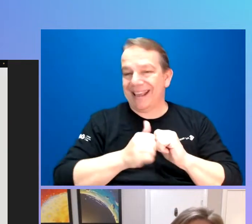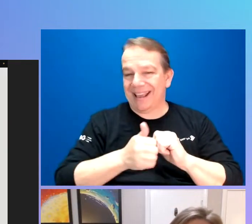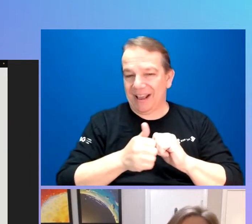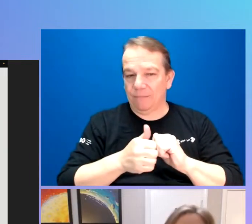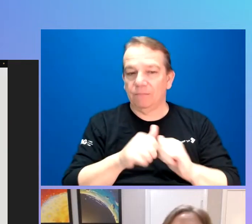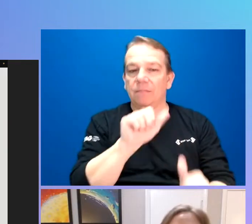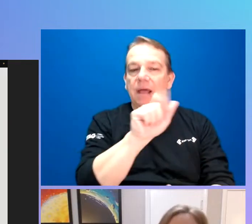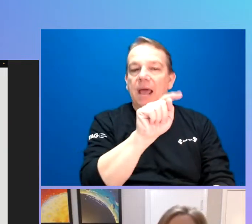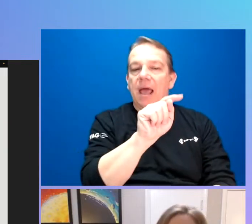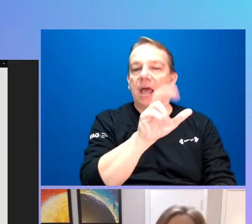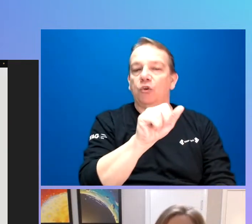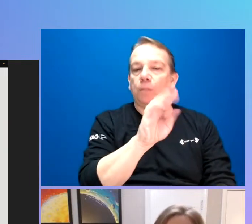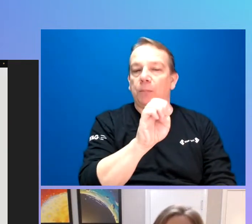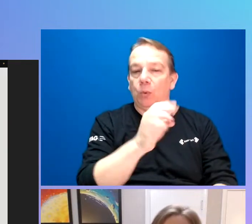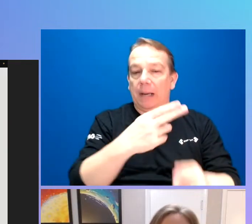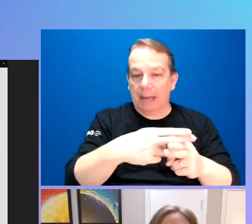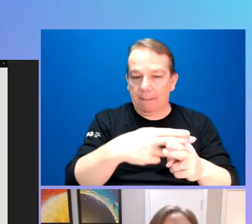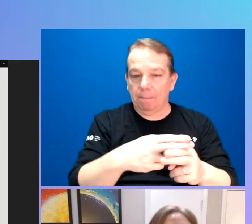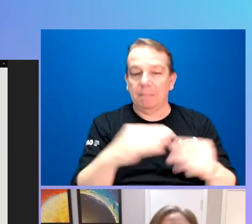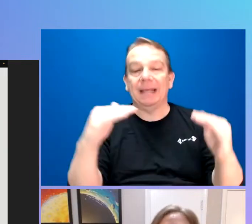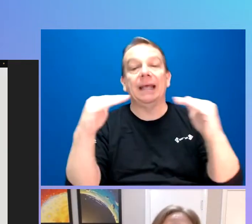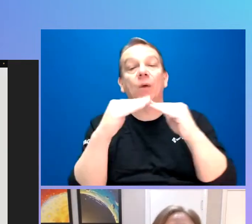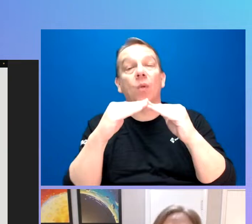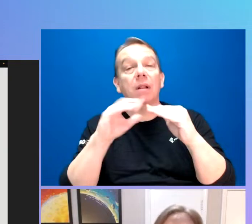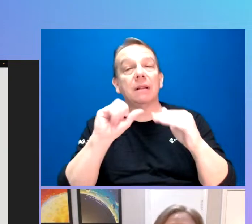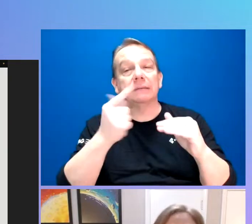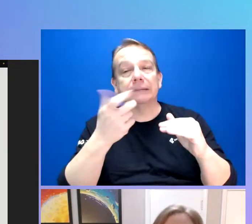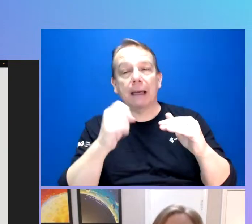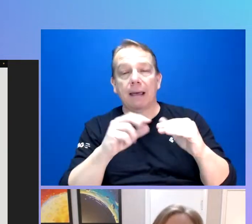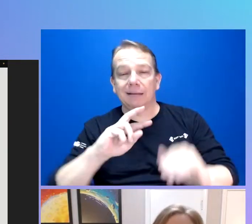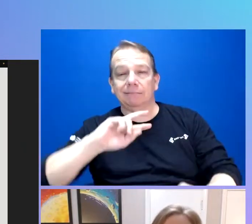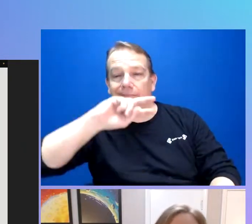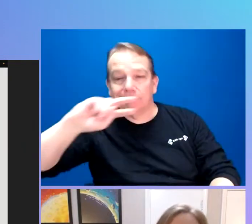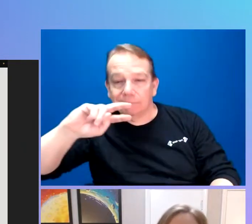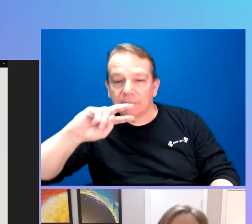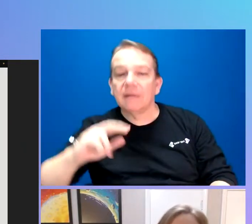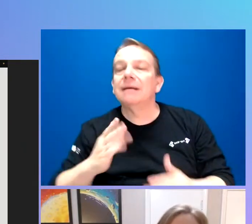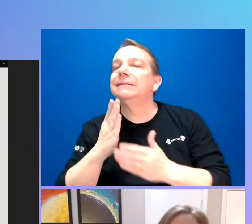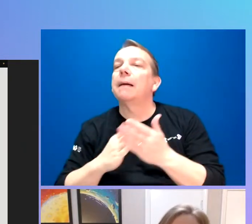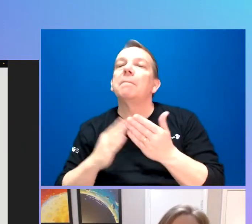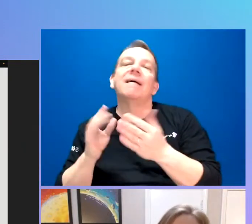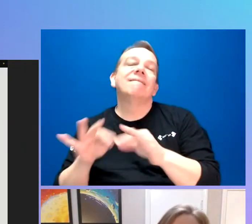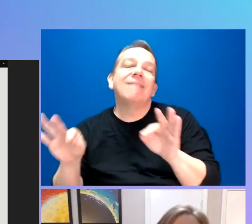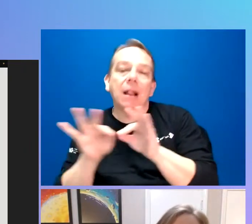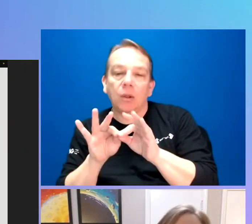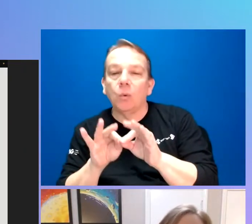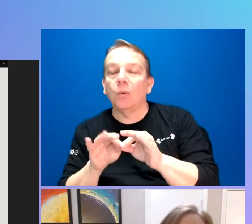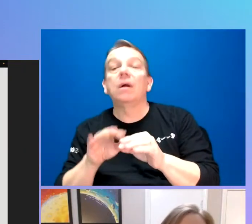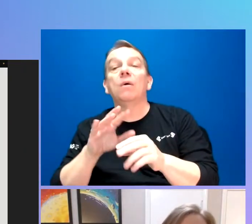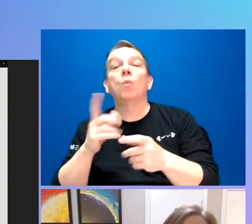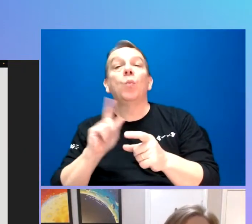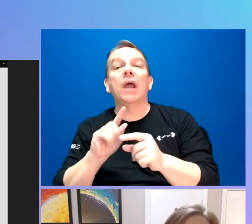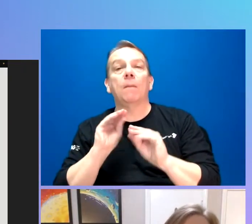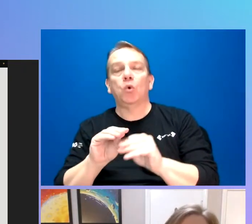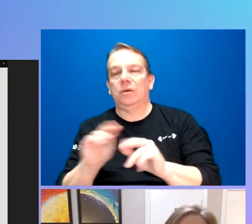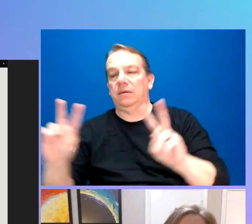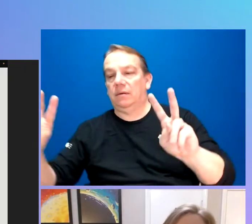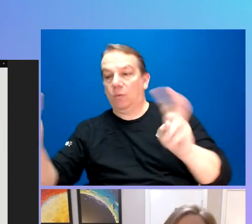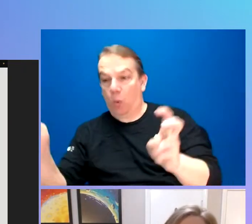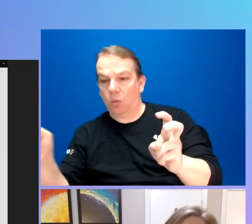attribute name, the equal sign, and then some value which will be inside of quotation marks.